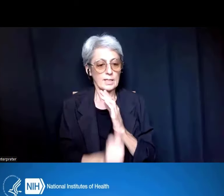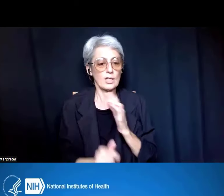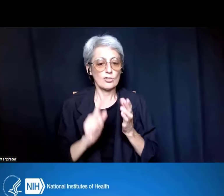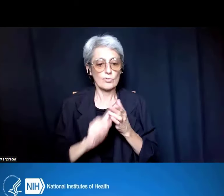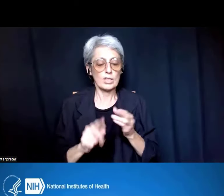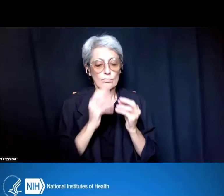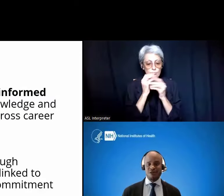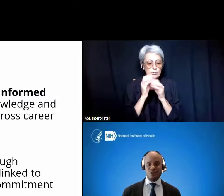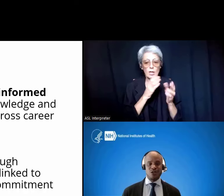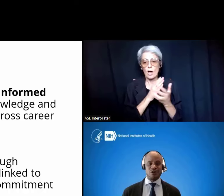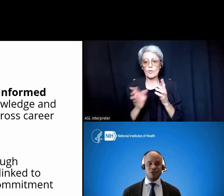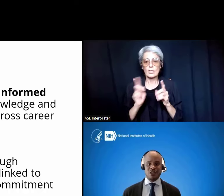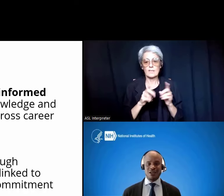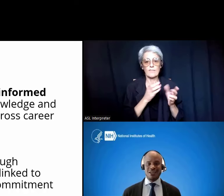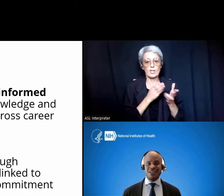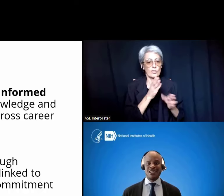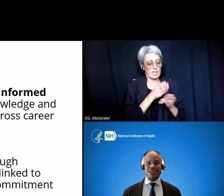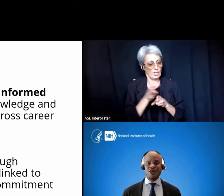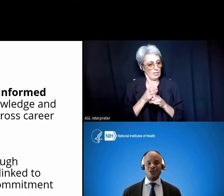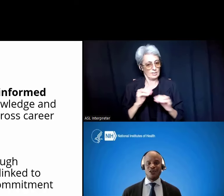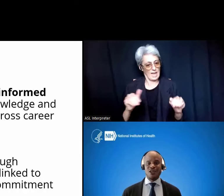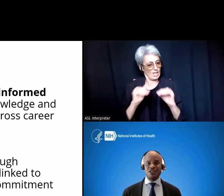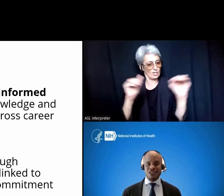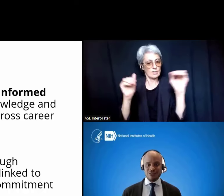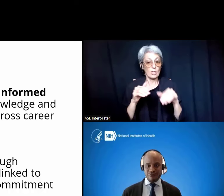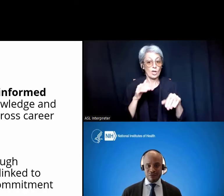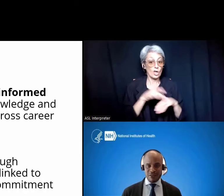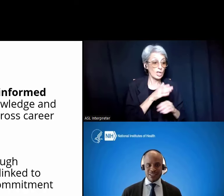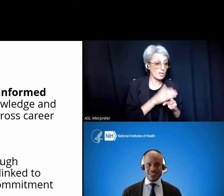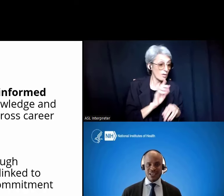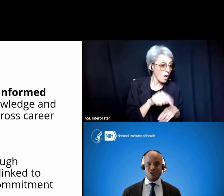so it's not just a thing for early career investigators,